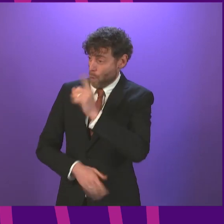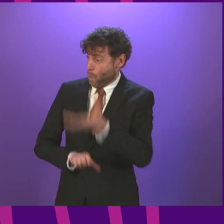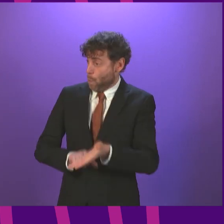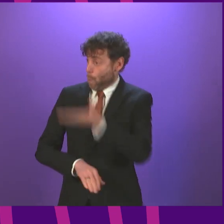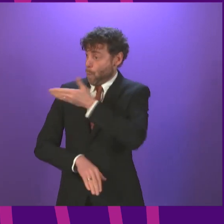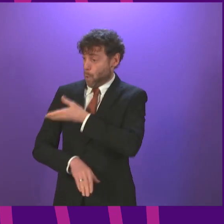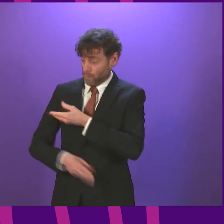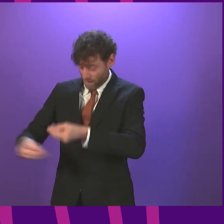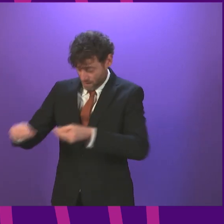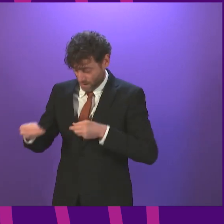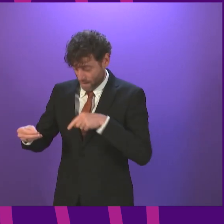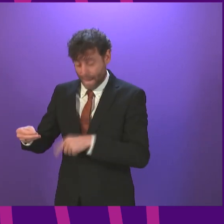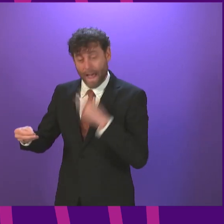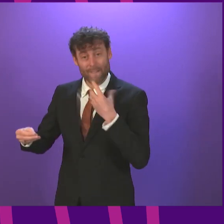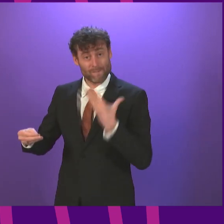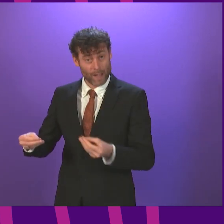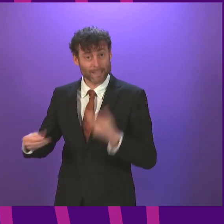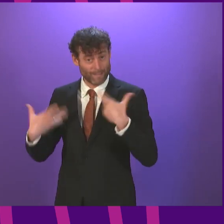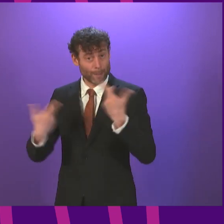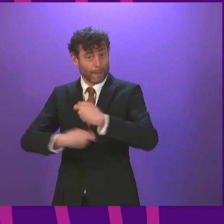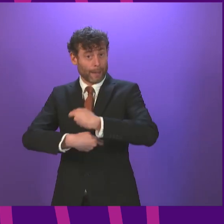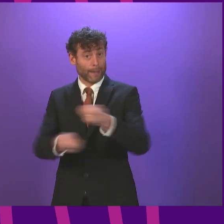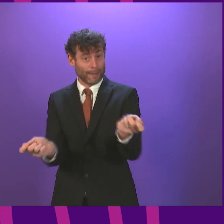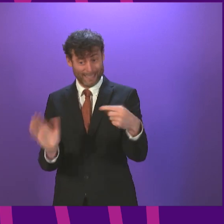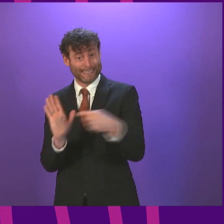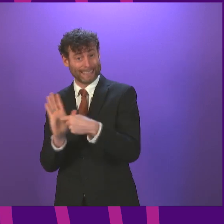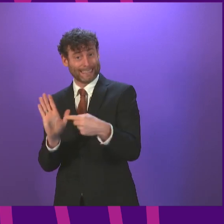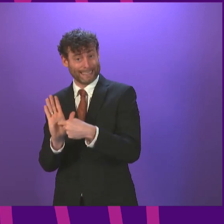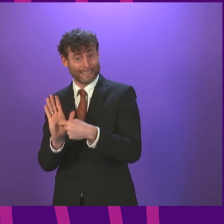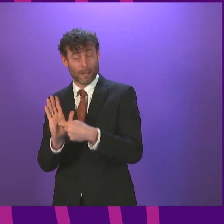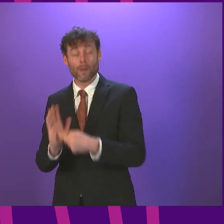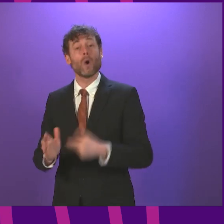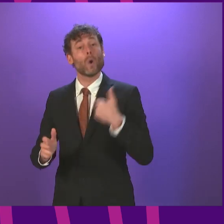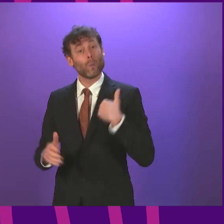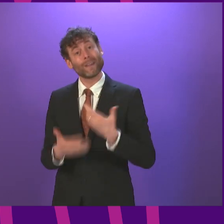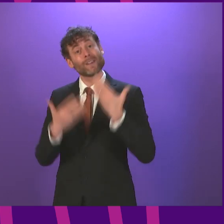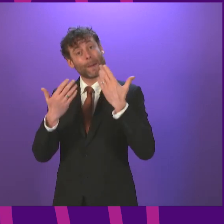in response to the request for that advice. We have set out the substantive legal advice